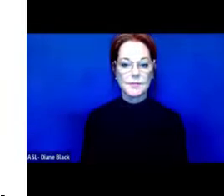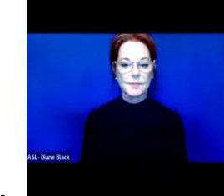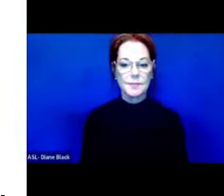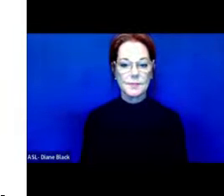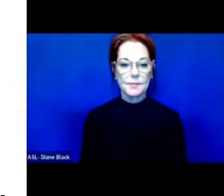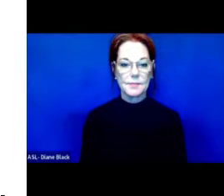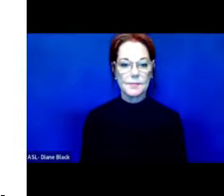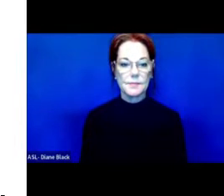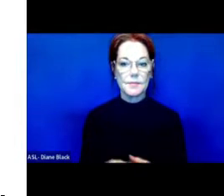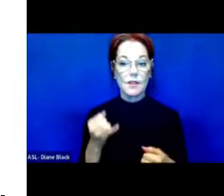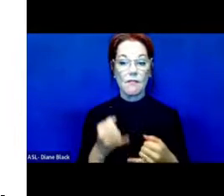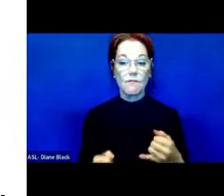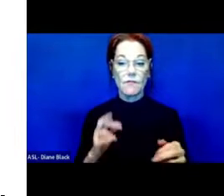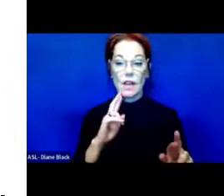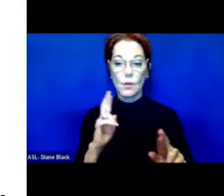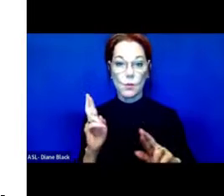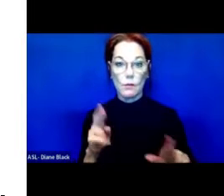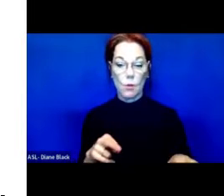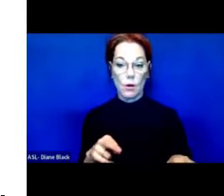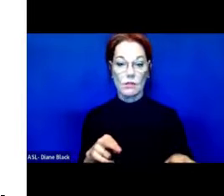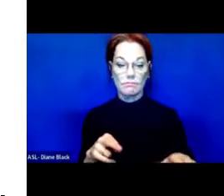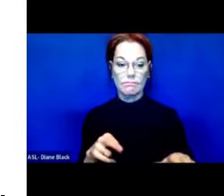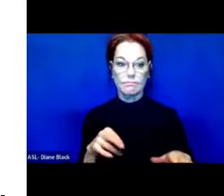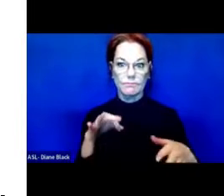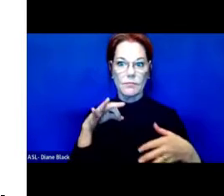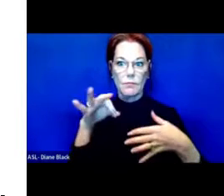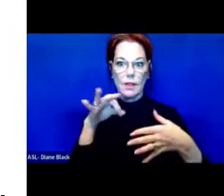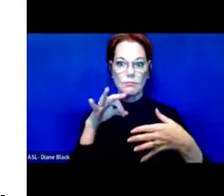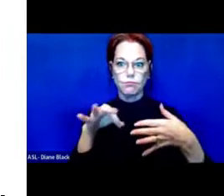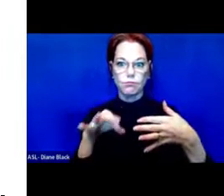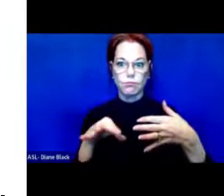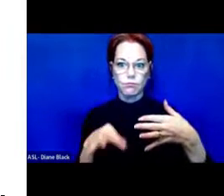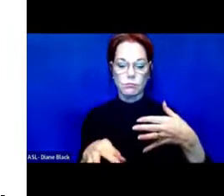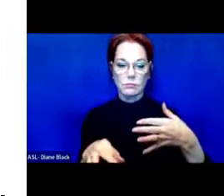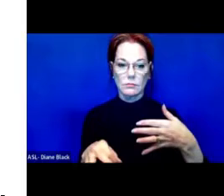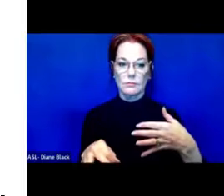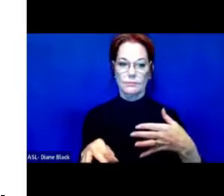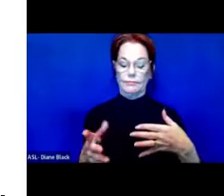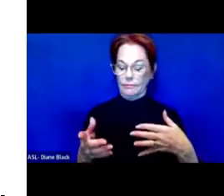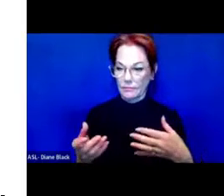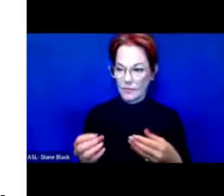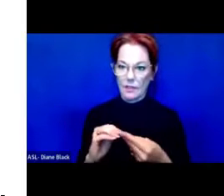our final report really outlines the prevalence and nature of brain injury in the justice system. And as a point of